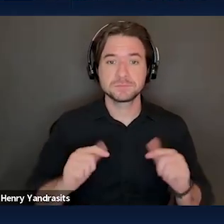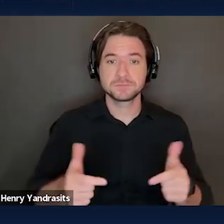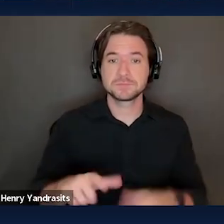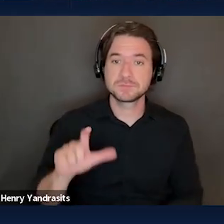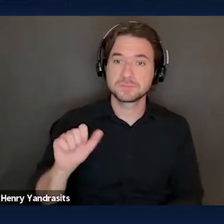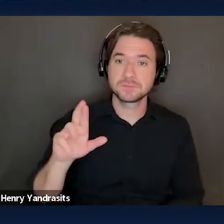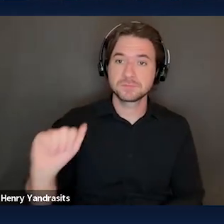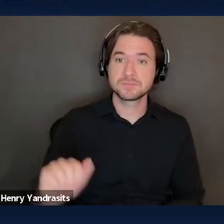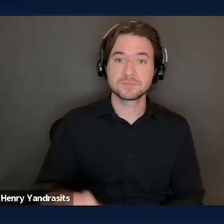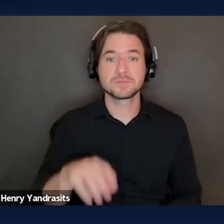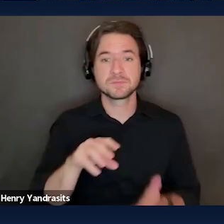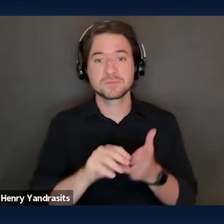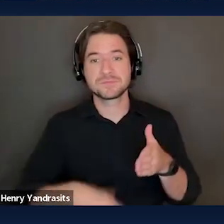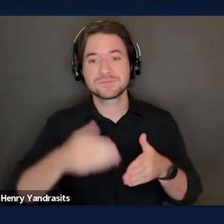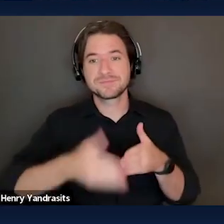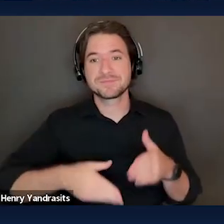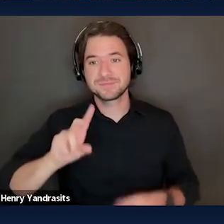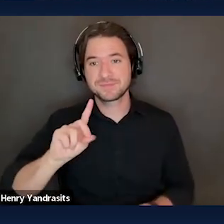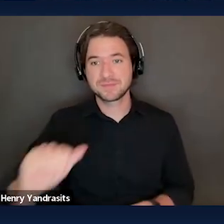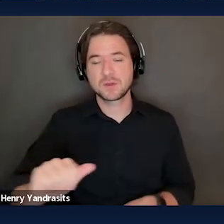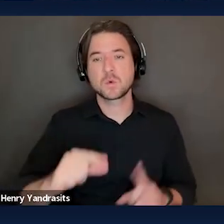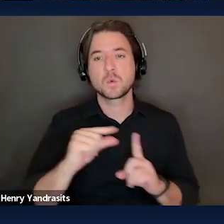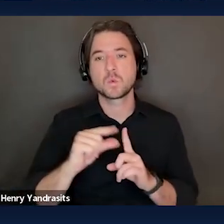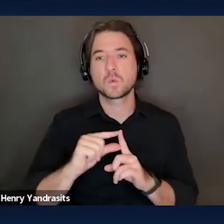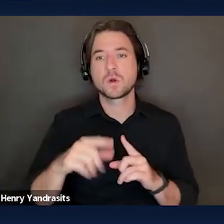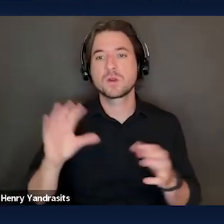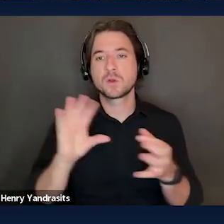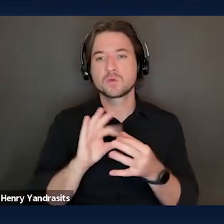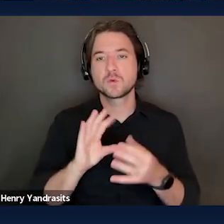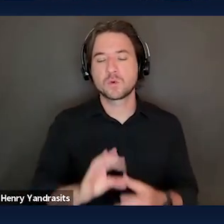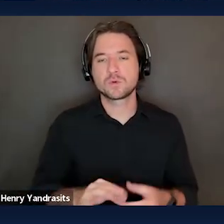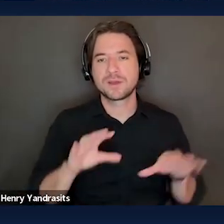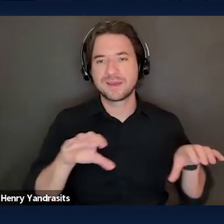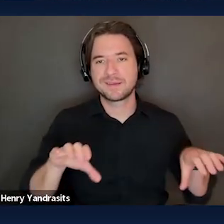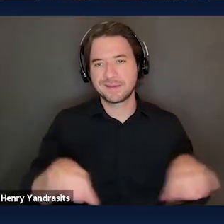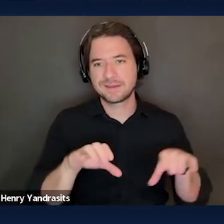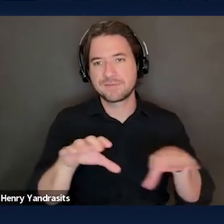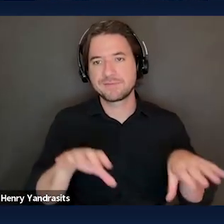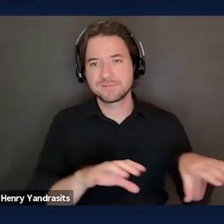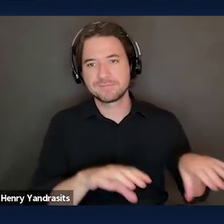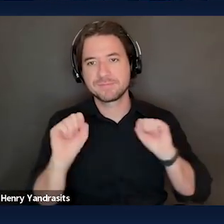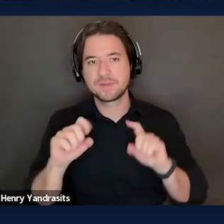Students completed… Students completed a disability word association activity, which was adopted from Brian et al. 2005.